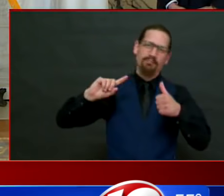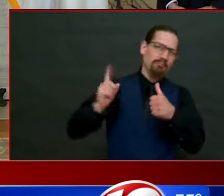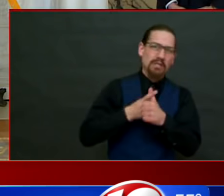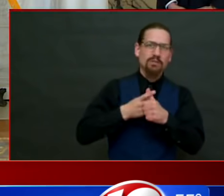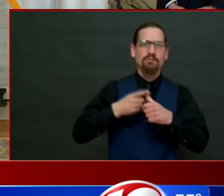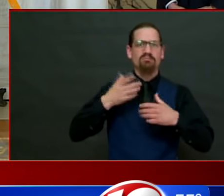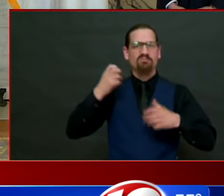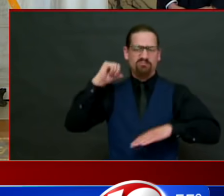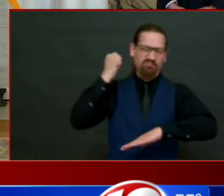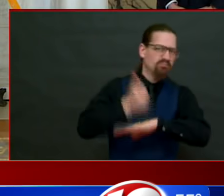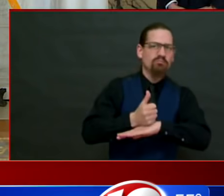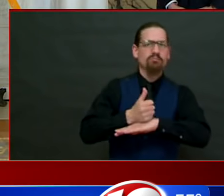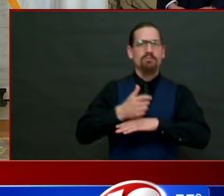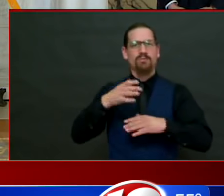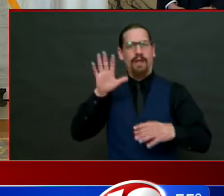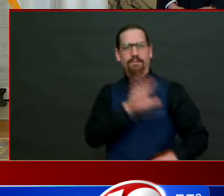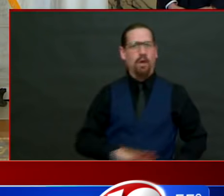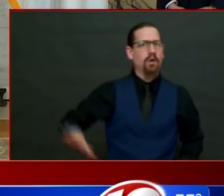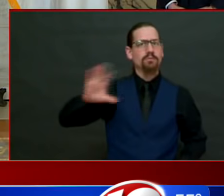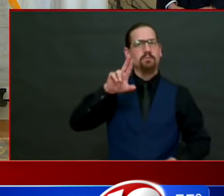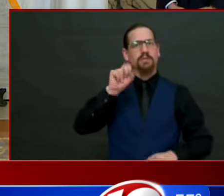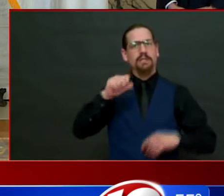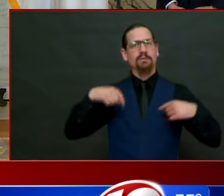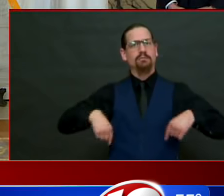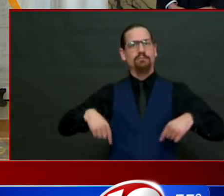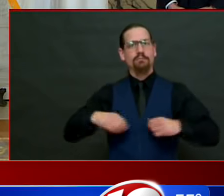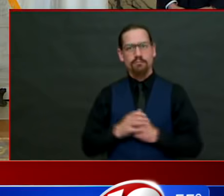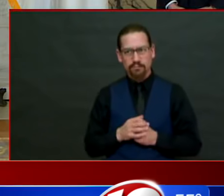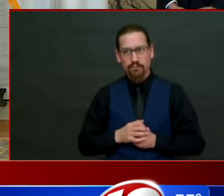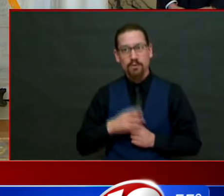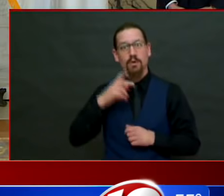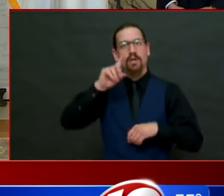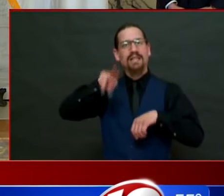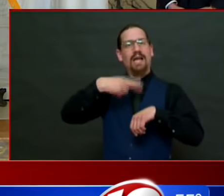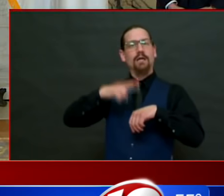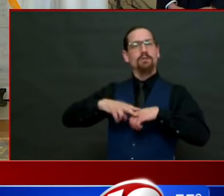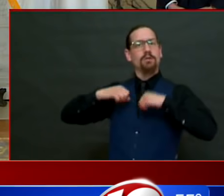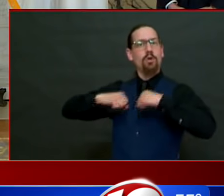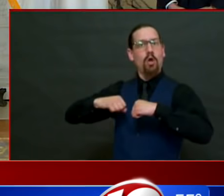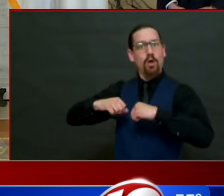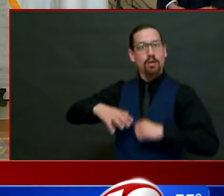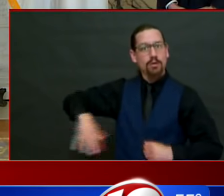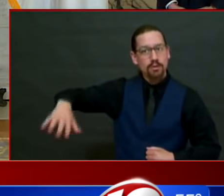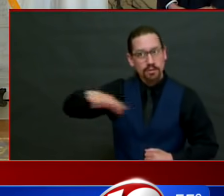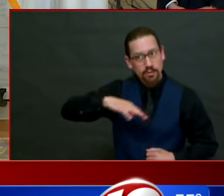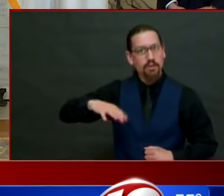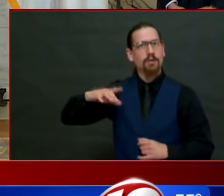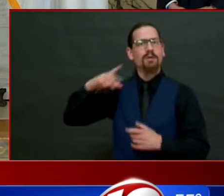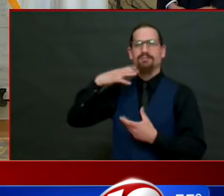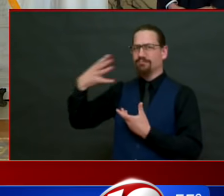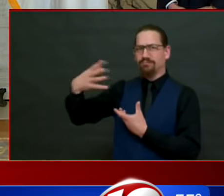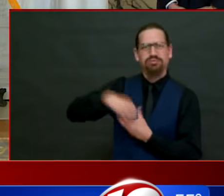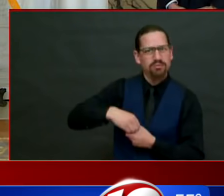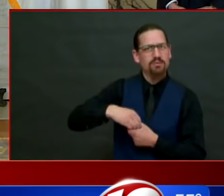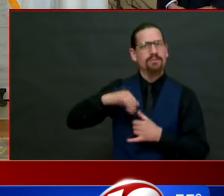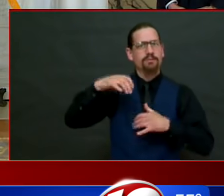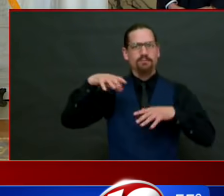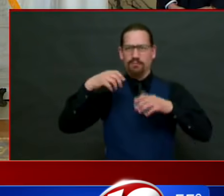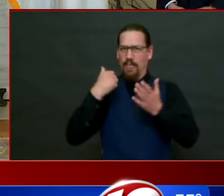LARGE-SCALE OPERATION. WE HAVE ALSO BEEN ADDING TESTING SITES IN COMMUNITIES THAT ARE THE HARDEST HIT.